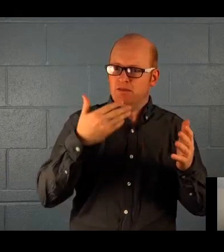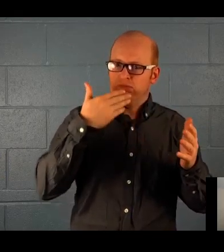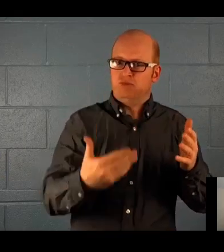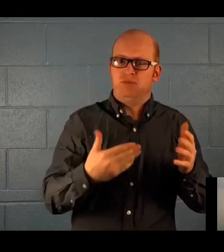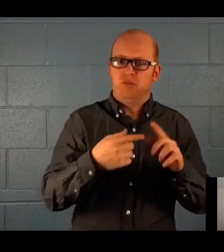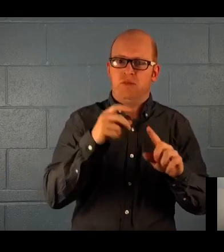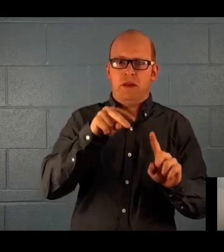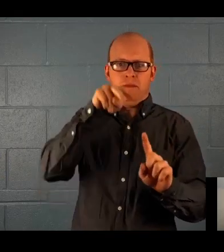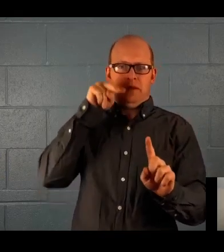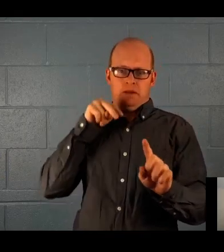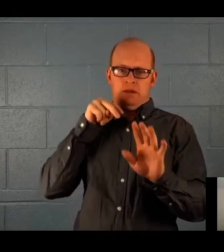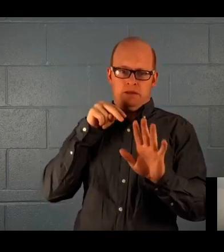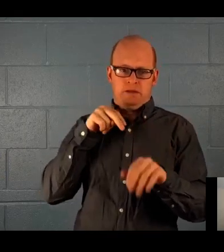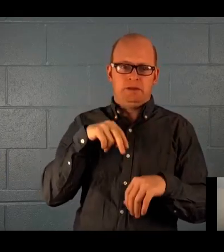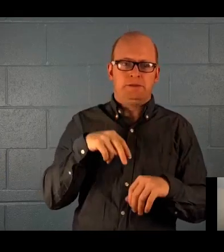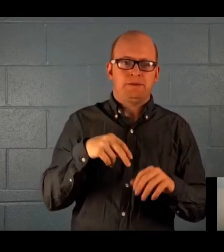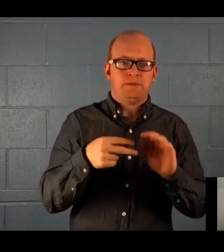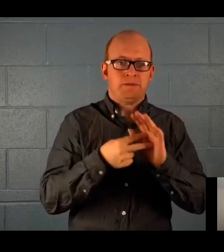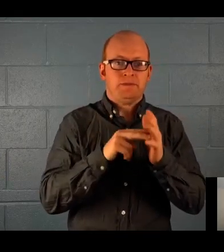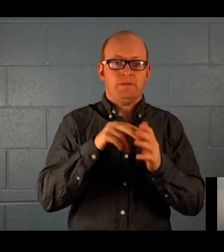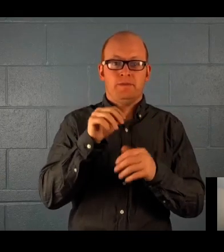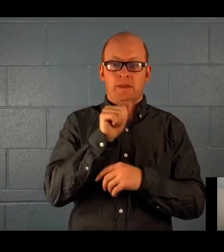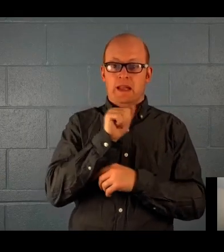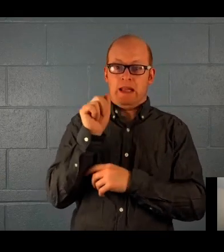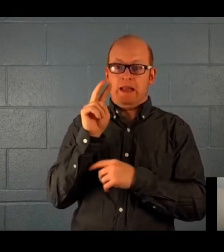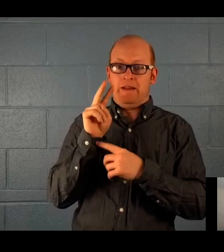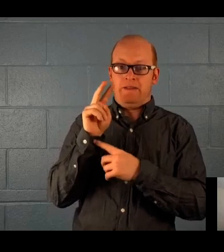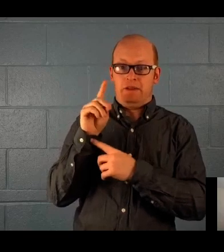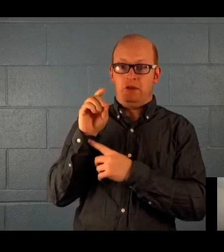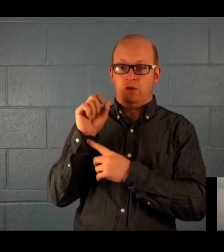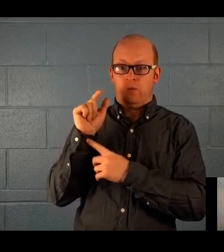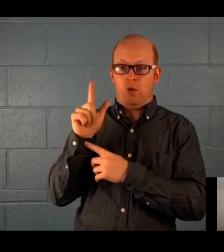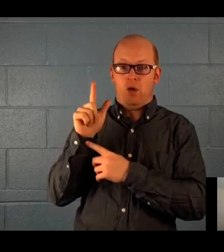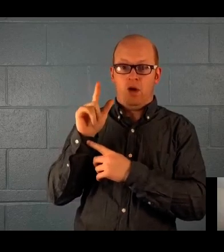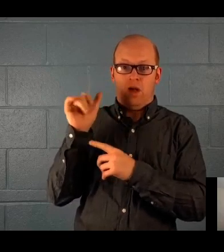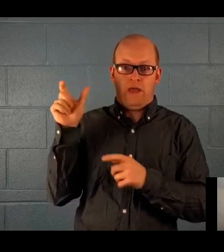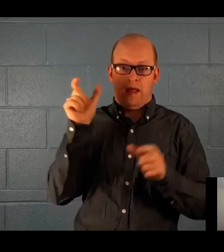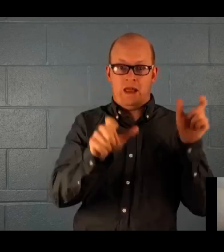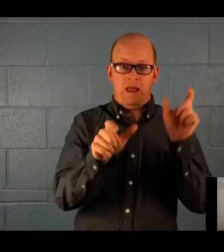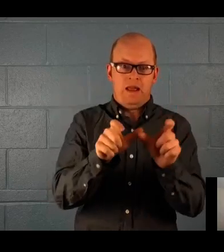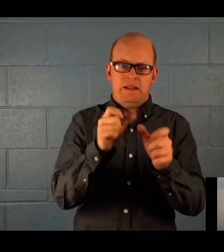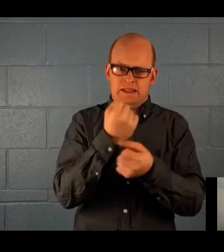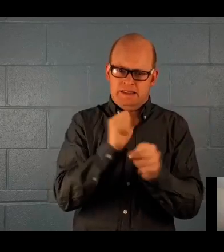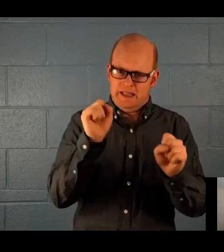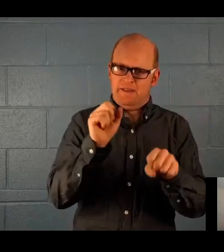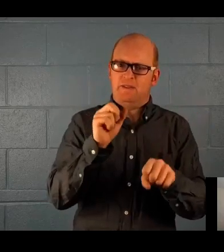in the clinic. So what had been accomplished at this point so far.